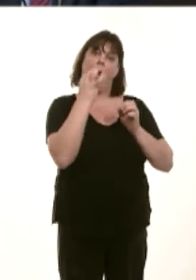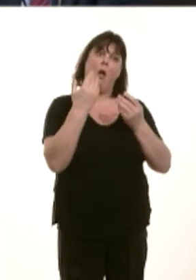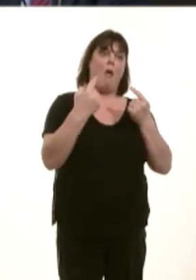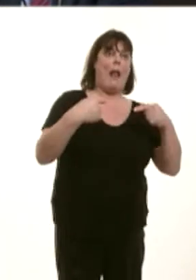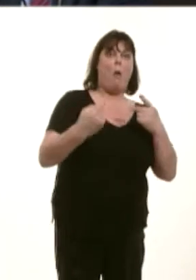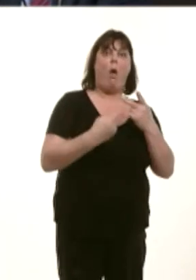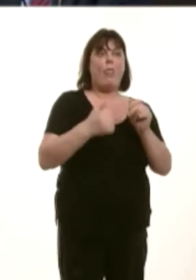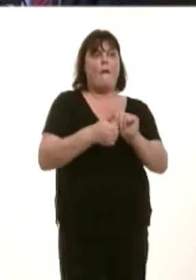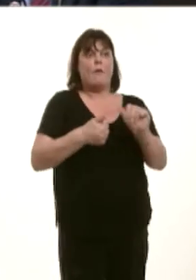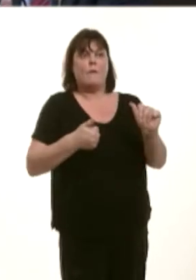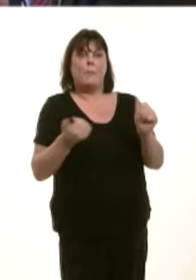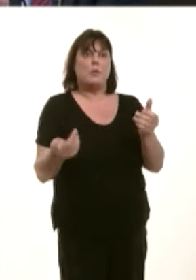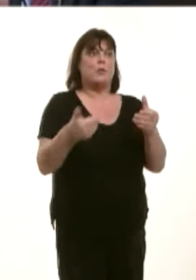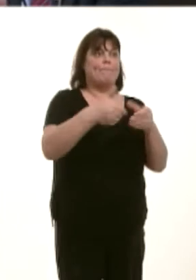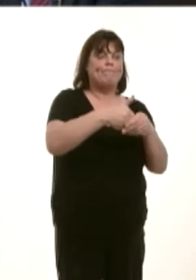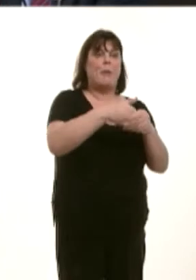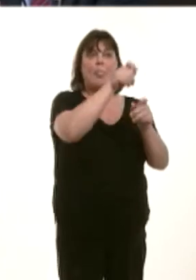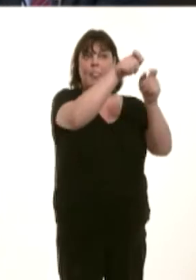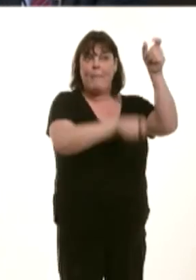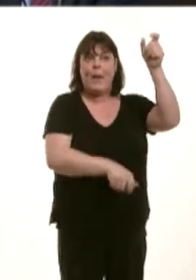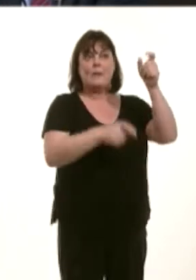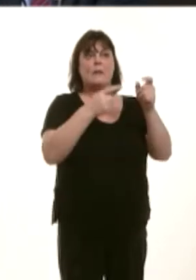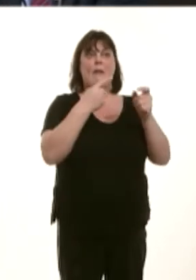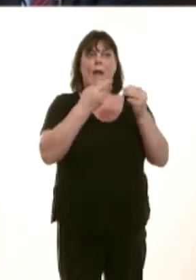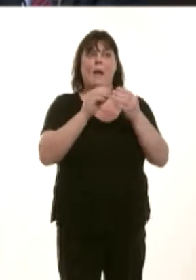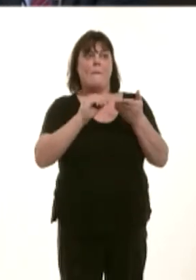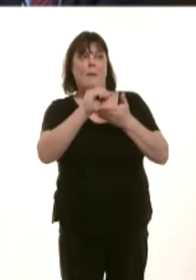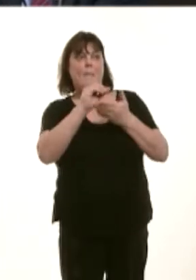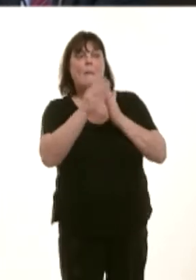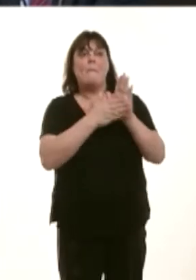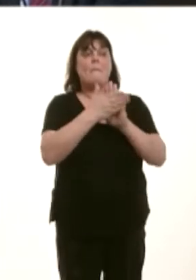the costs are reinvested in their own networks.